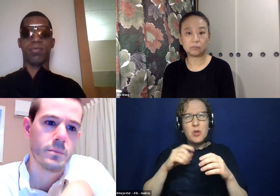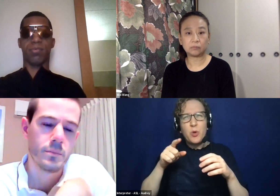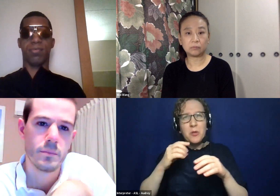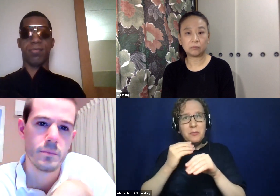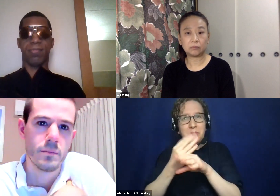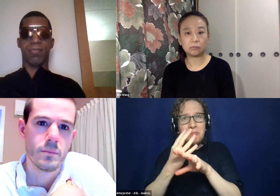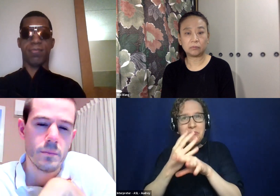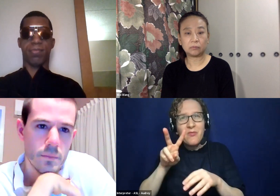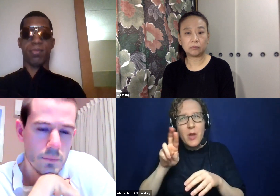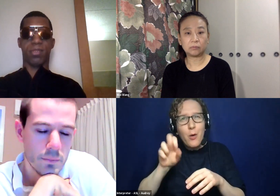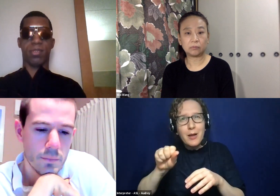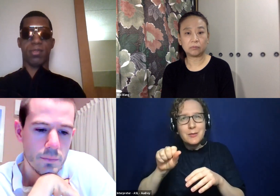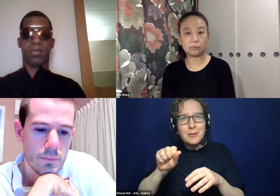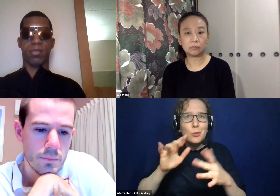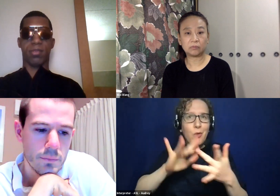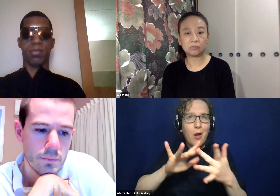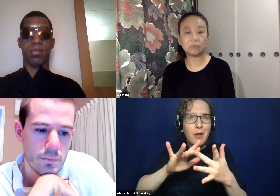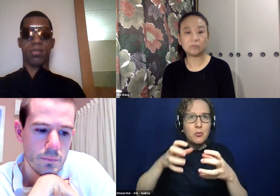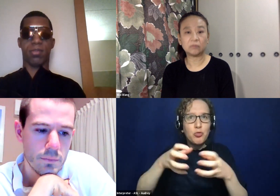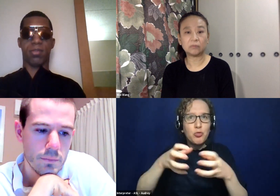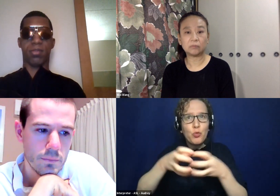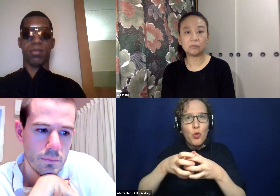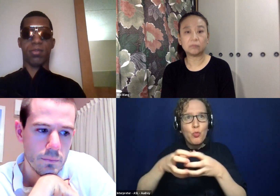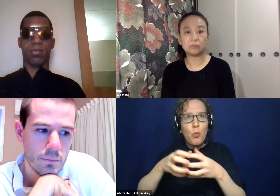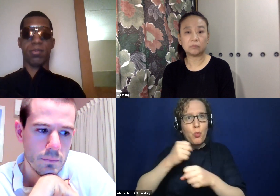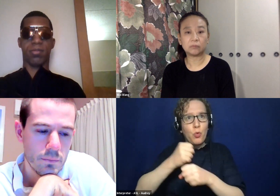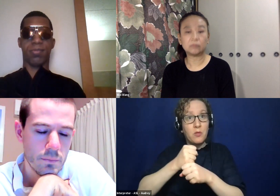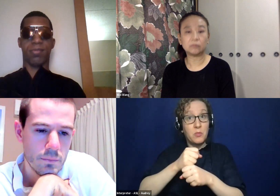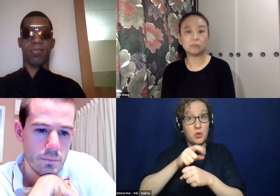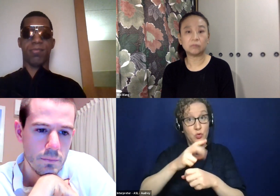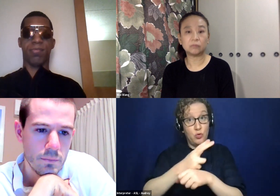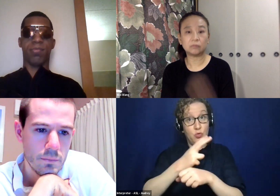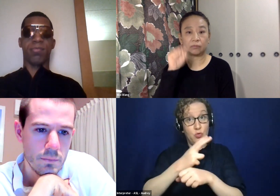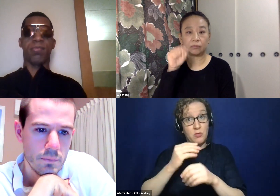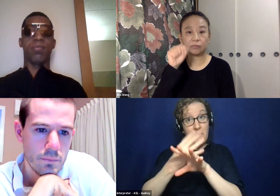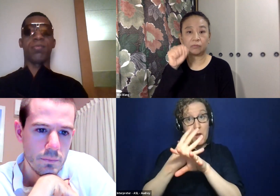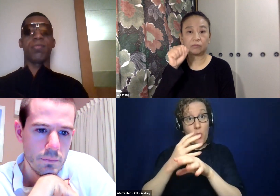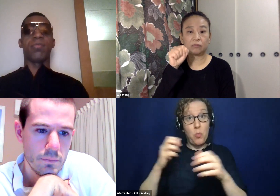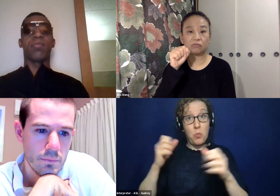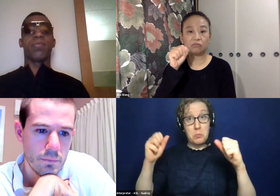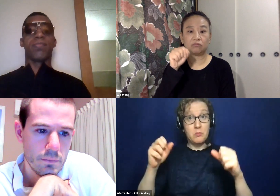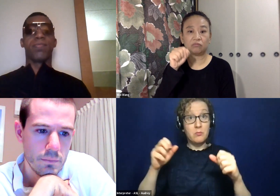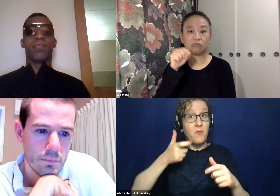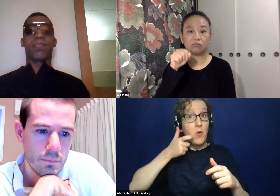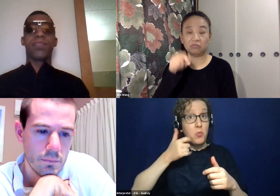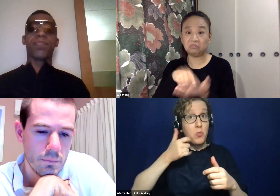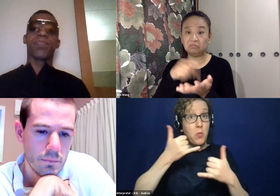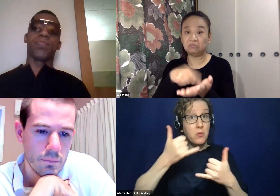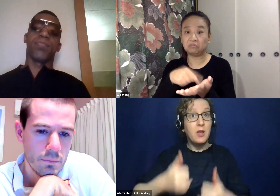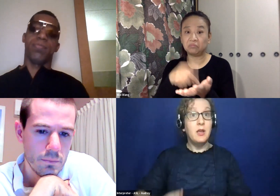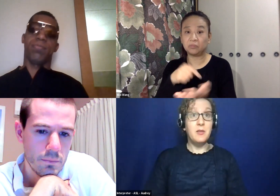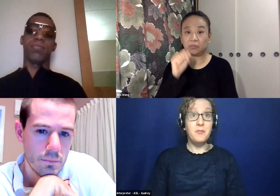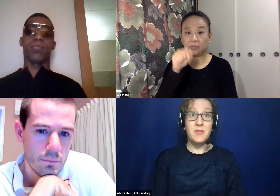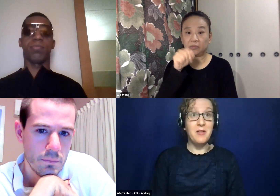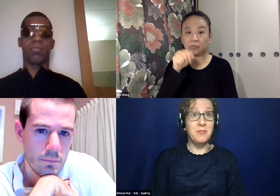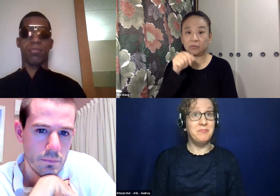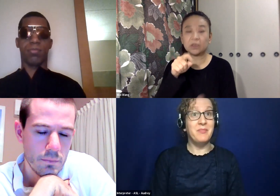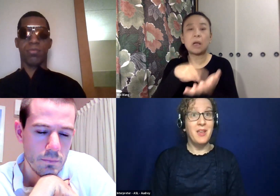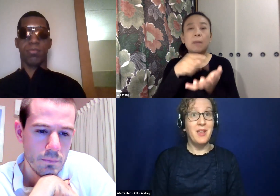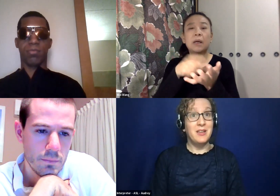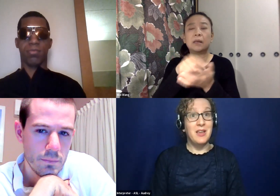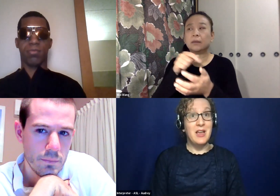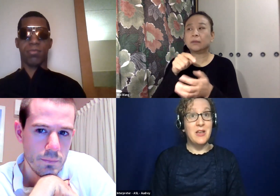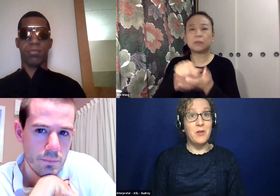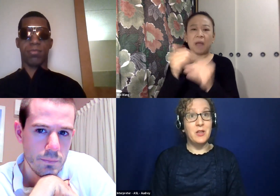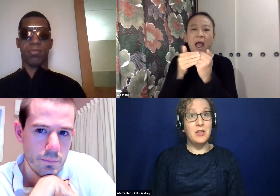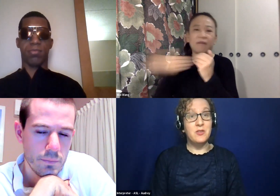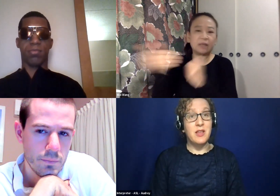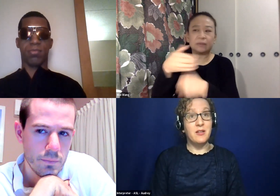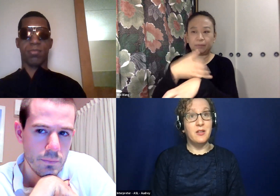how you were able to communicate with them? >> WEI WANG: Yeah. Yeah, I definitely used that.